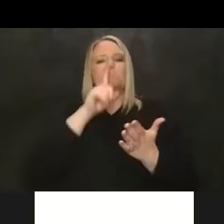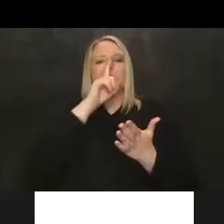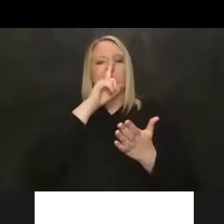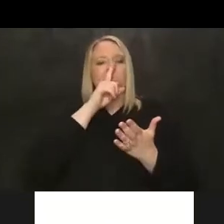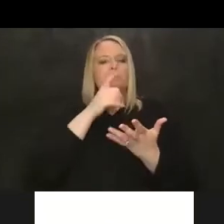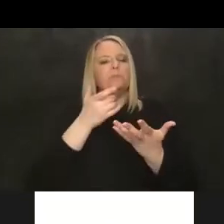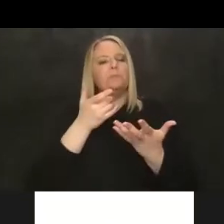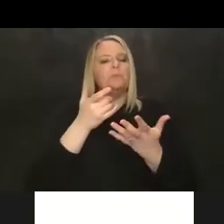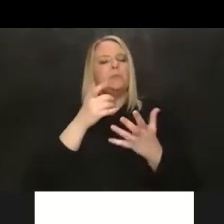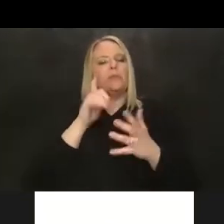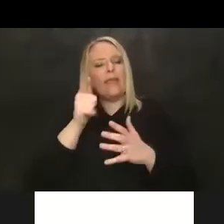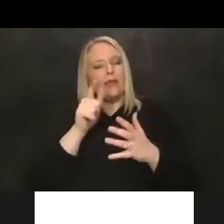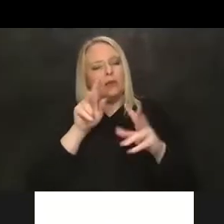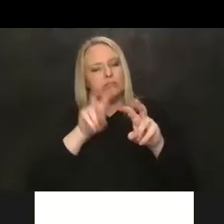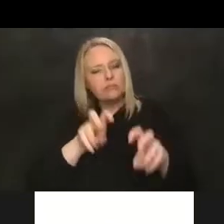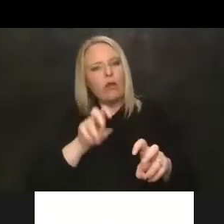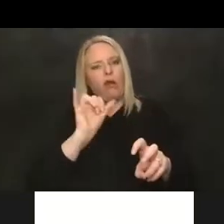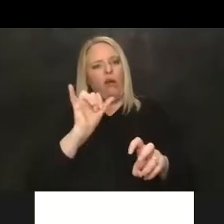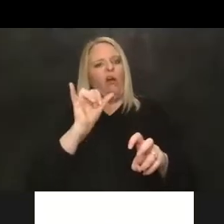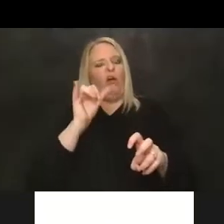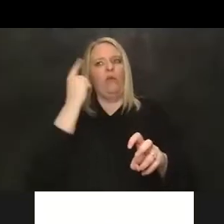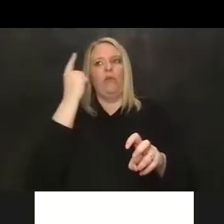know, after you go home and you think about it for a little while, so it's been a really interesting